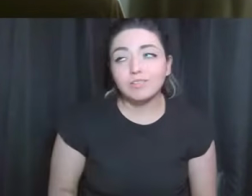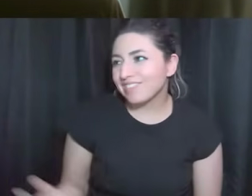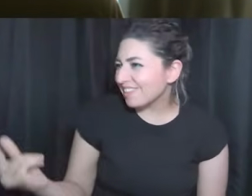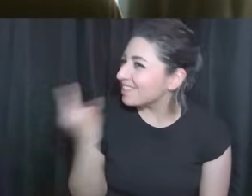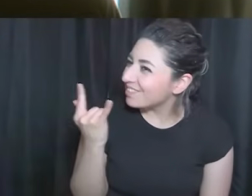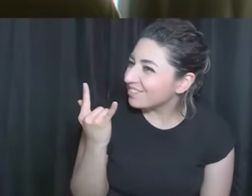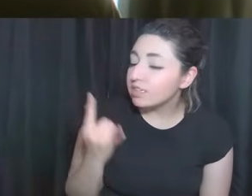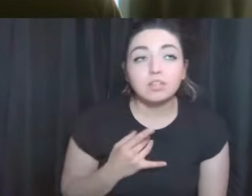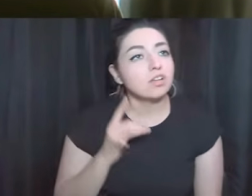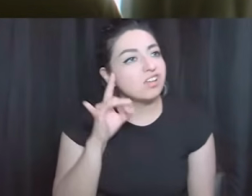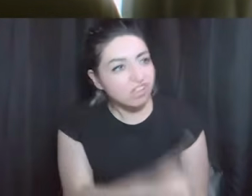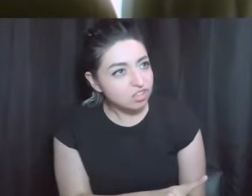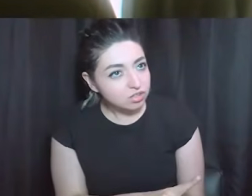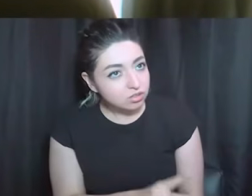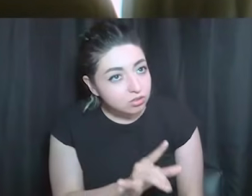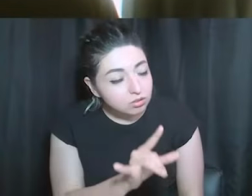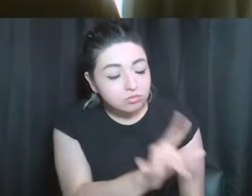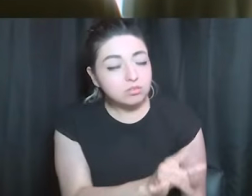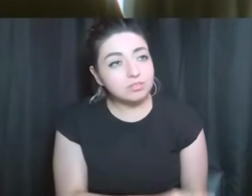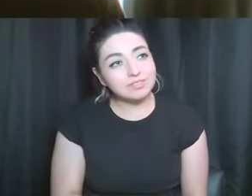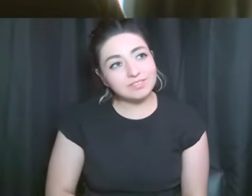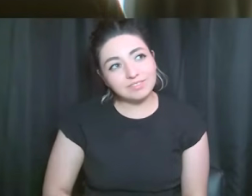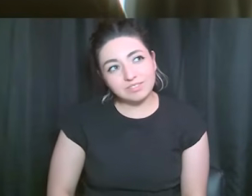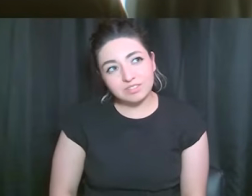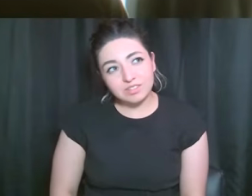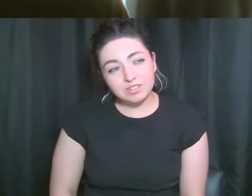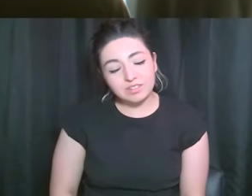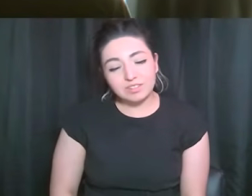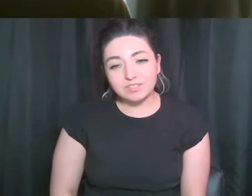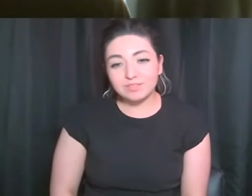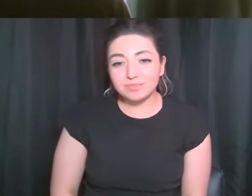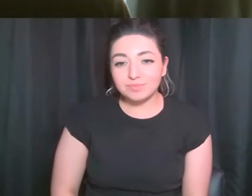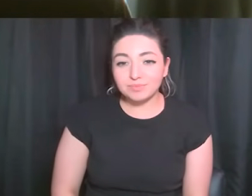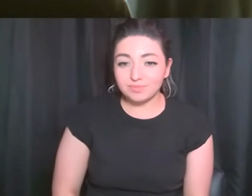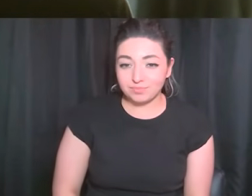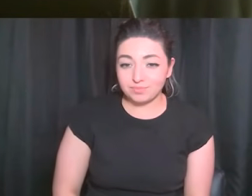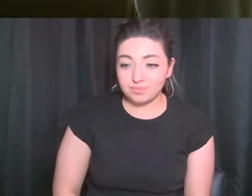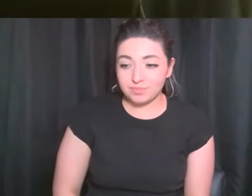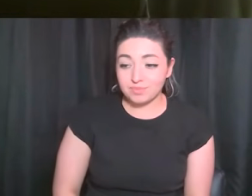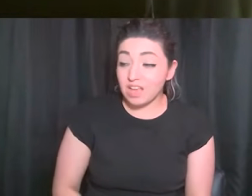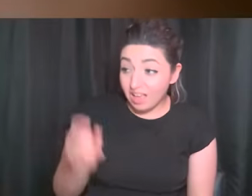You love me... NINES: Yes, I love you very much, but I also hate you. I literally asked if you wanted to talk